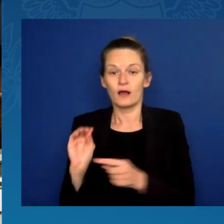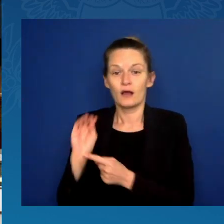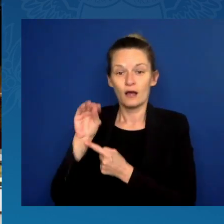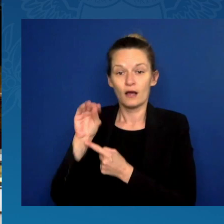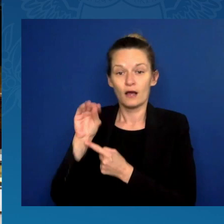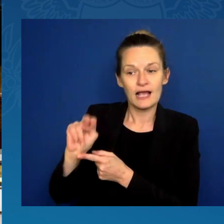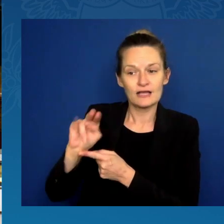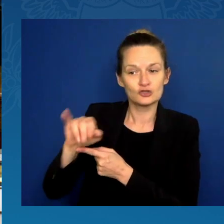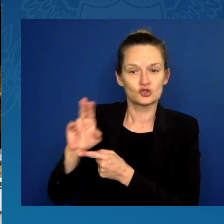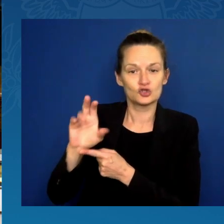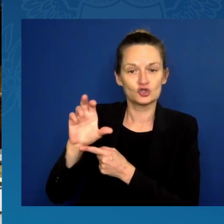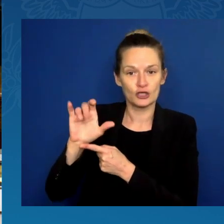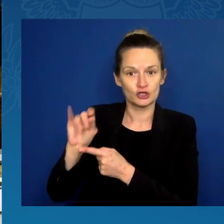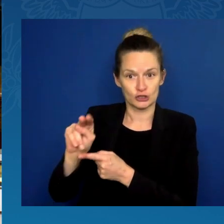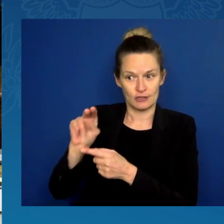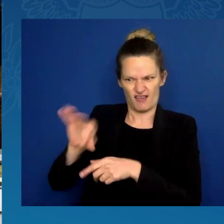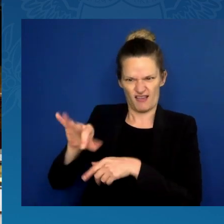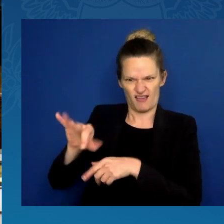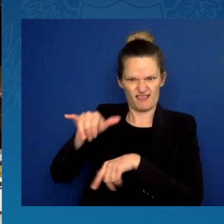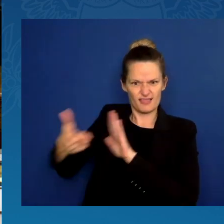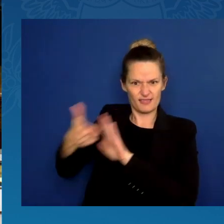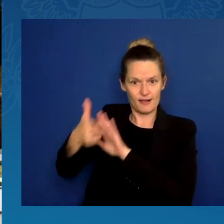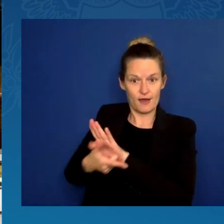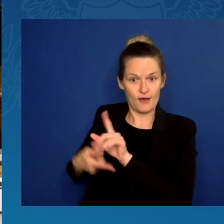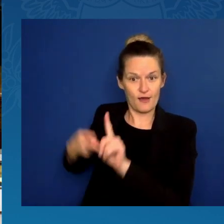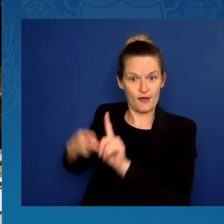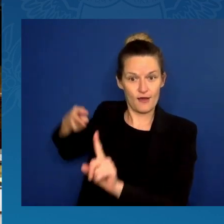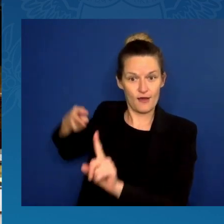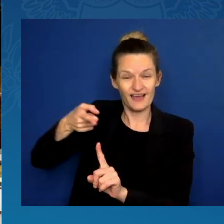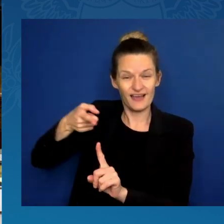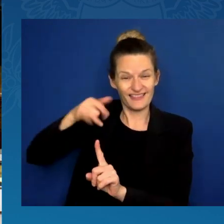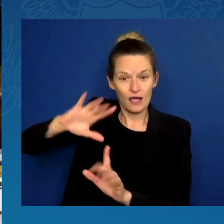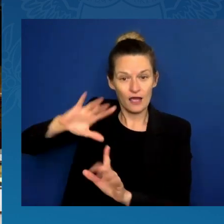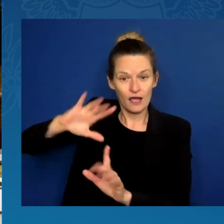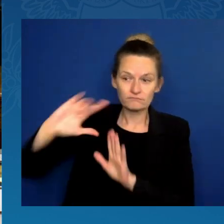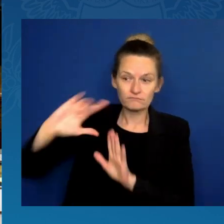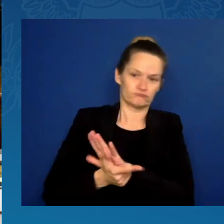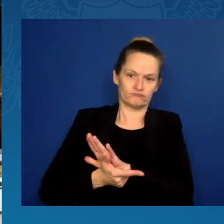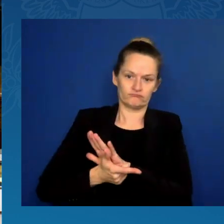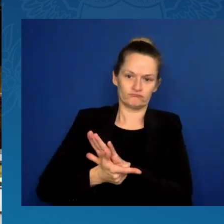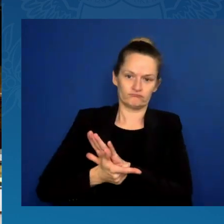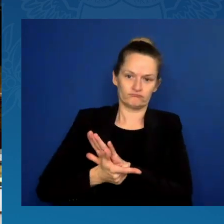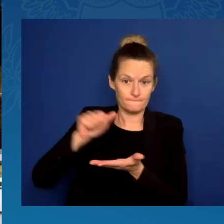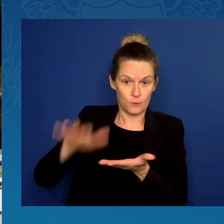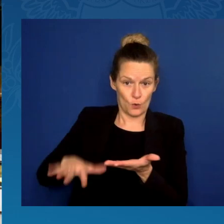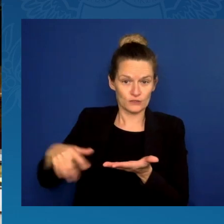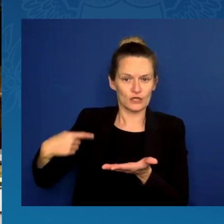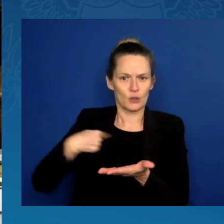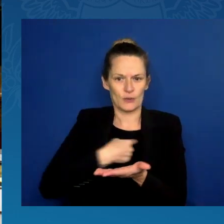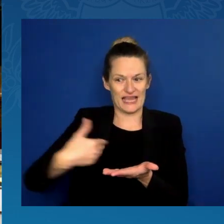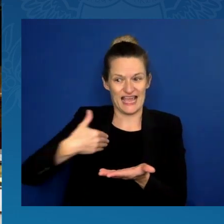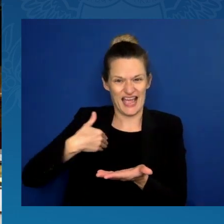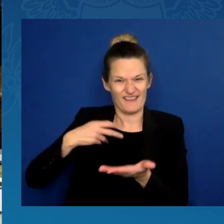we just have an abortion eight week pregnancy now. So after 18 weeks, you can no longer seek